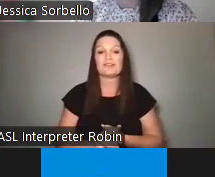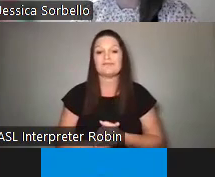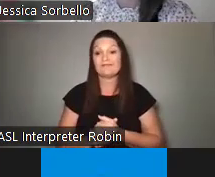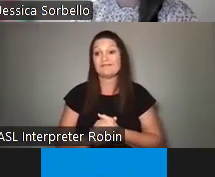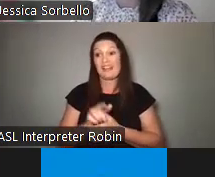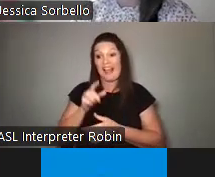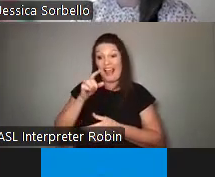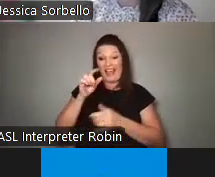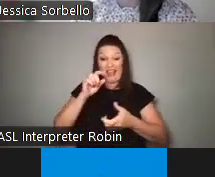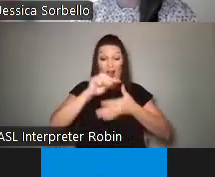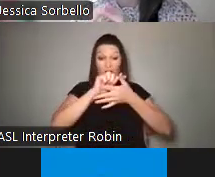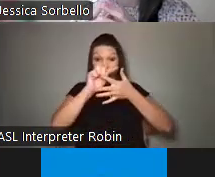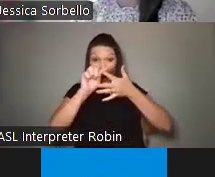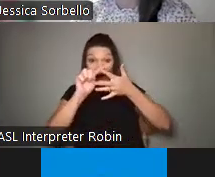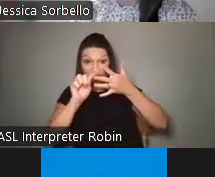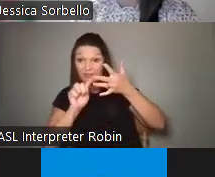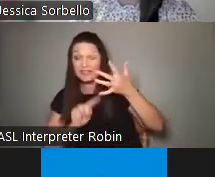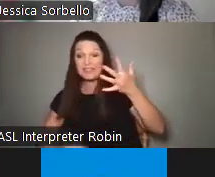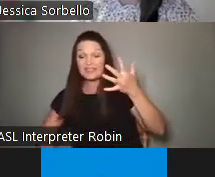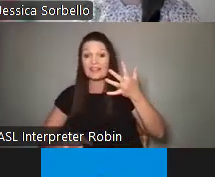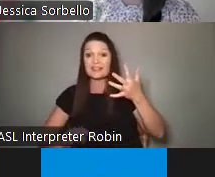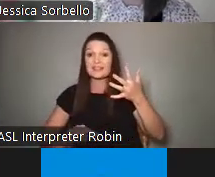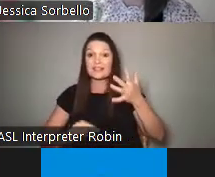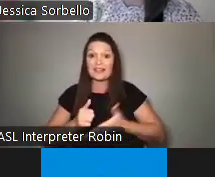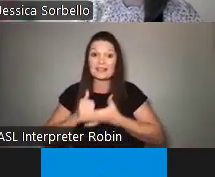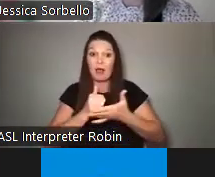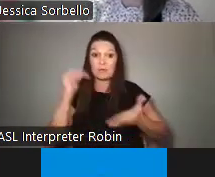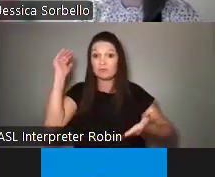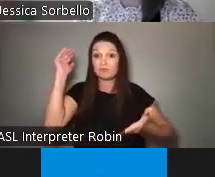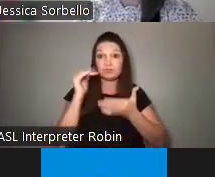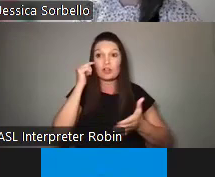minimize potential risks. We know bike helmets don't